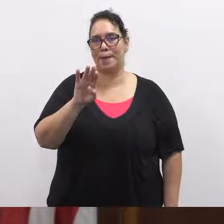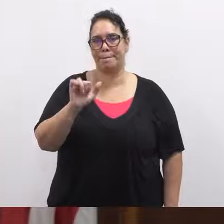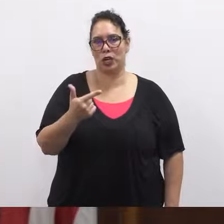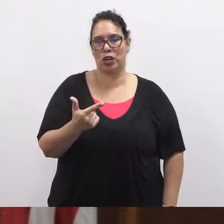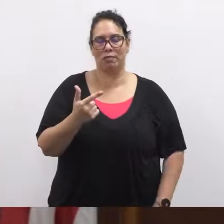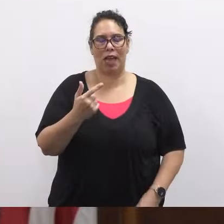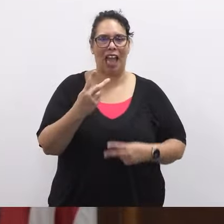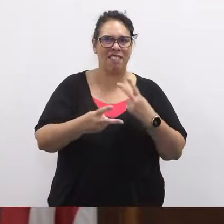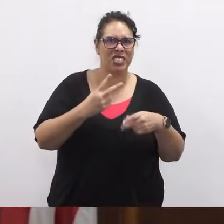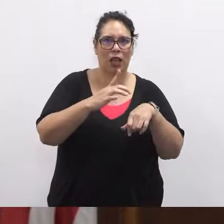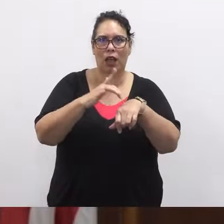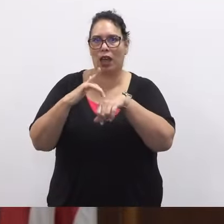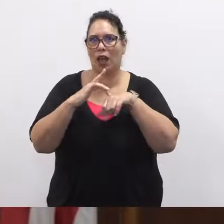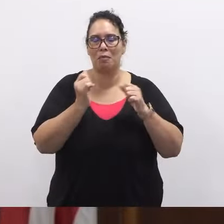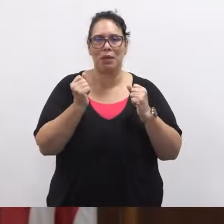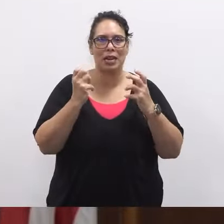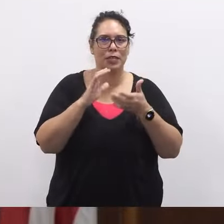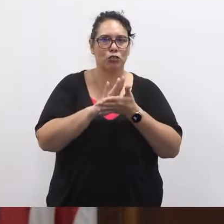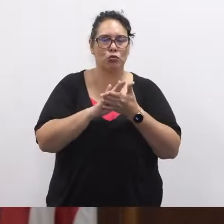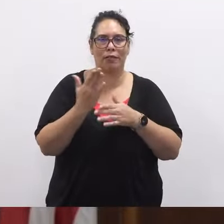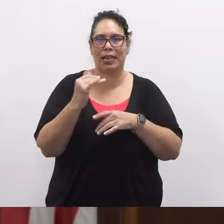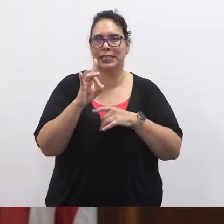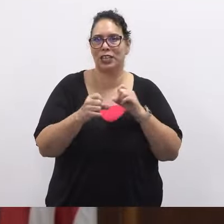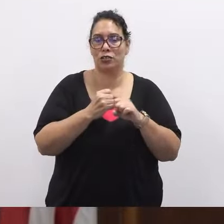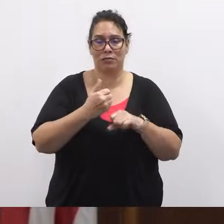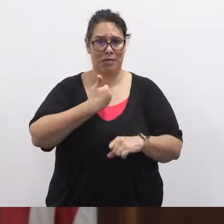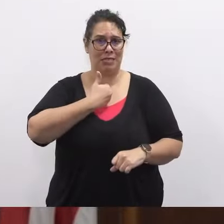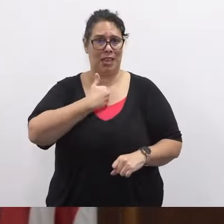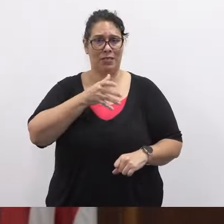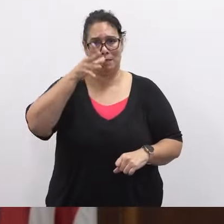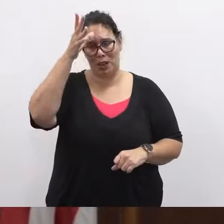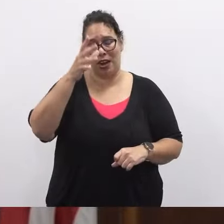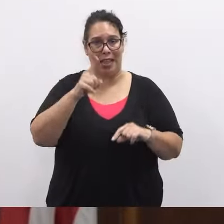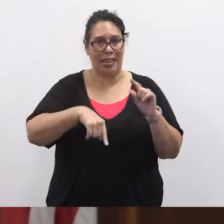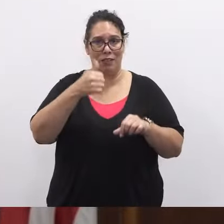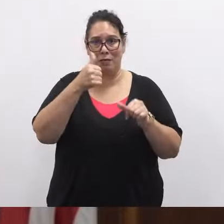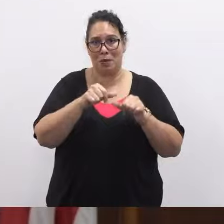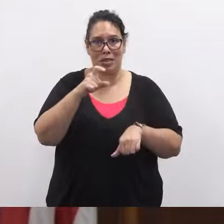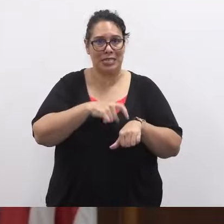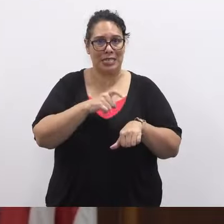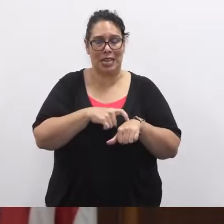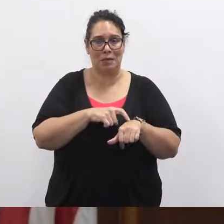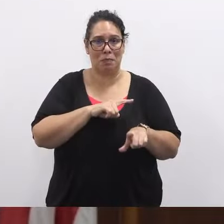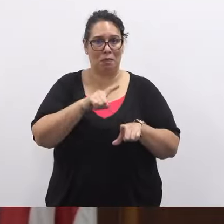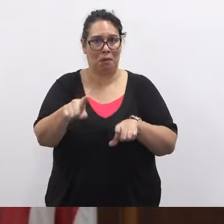and I was on a lot of school sites as a parent in this district. And I can't remember a time being on a campus